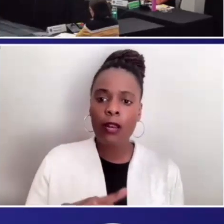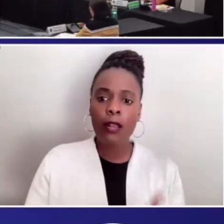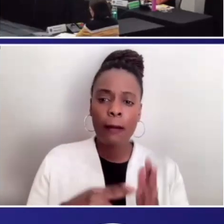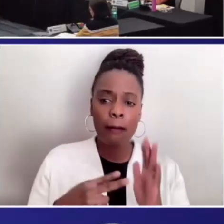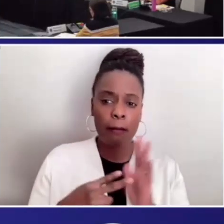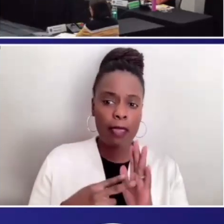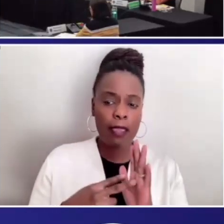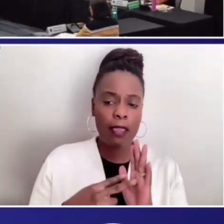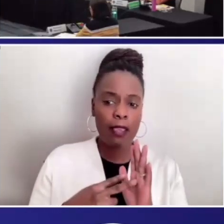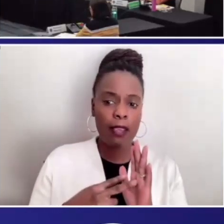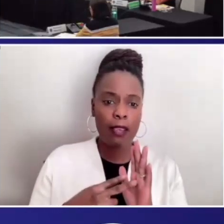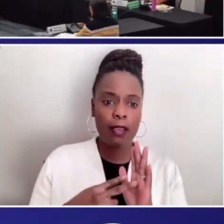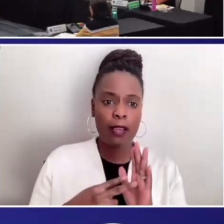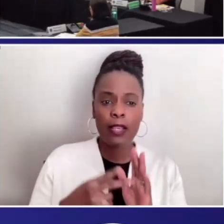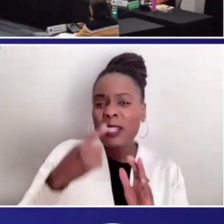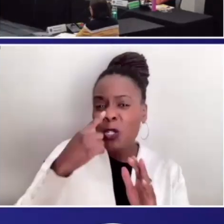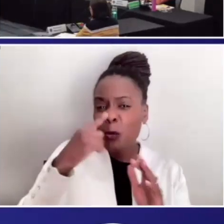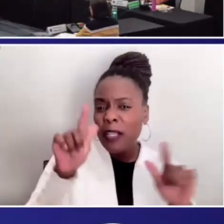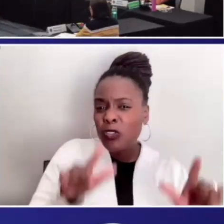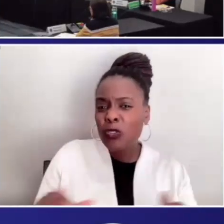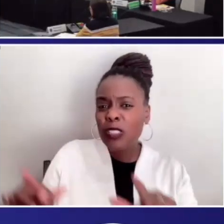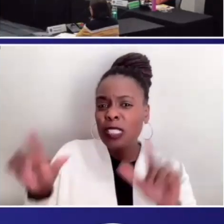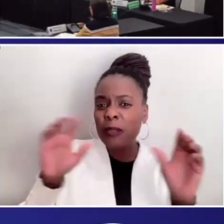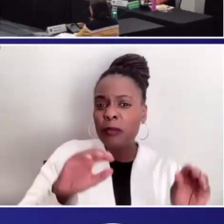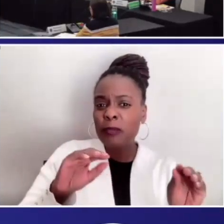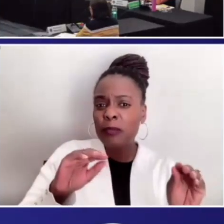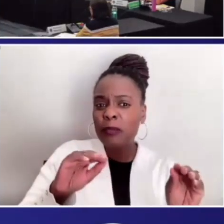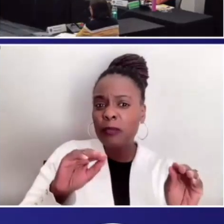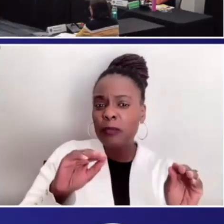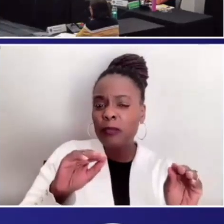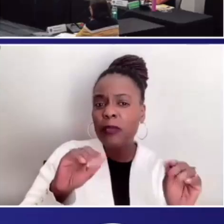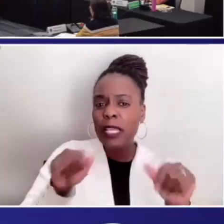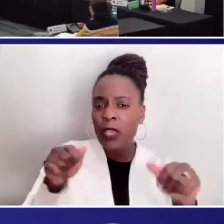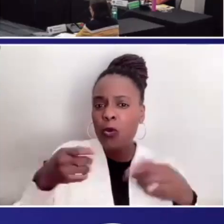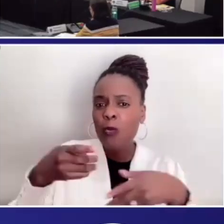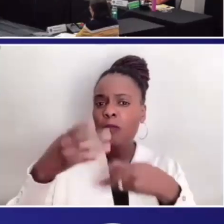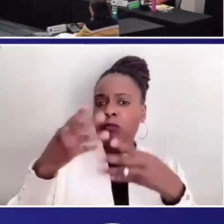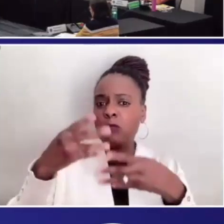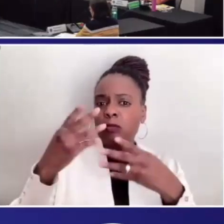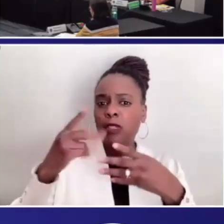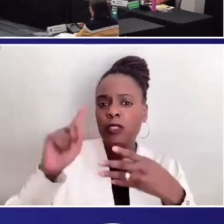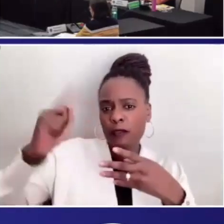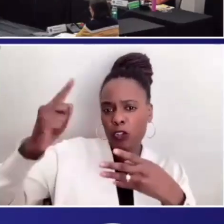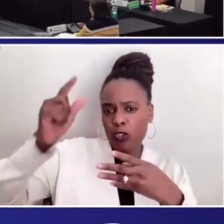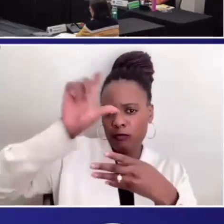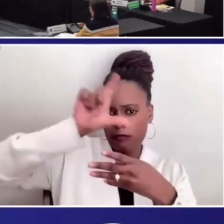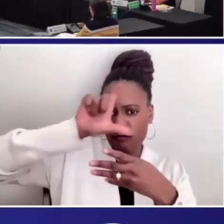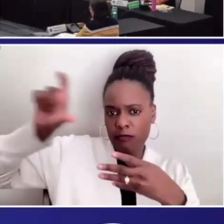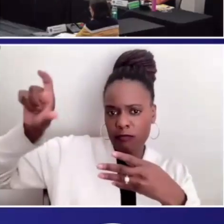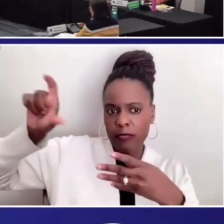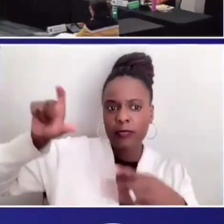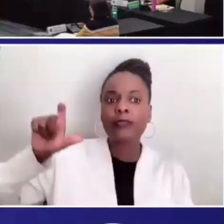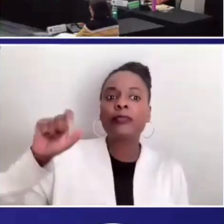Could you move the screen -- guys, on the screenshare, could you go up a little bit to the first part of that? Yep. So beyond , got it.